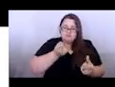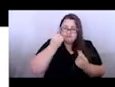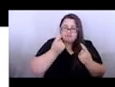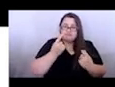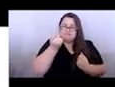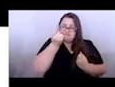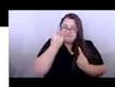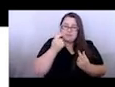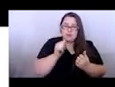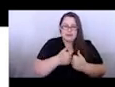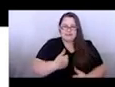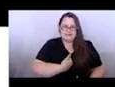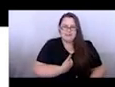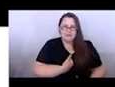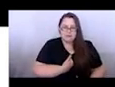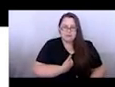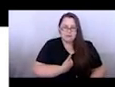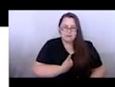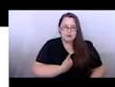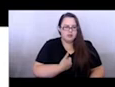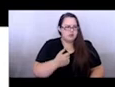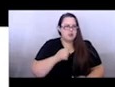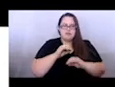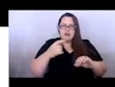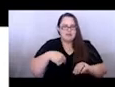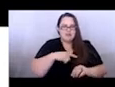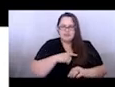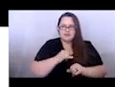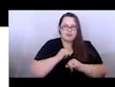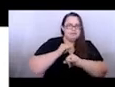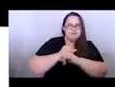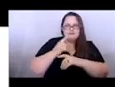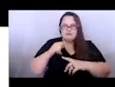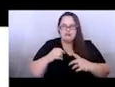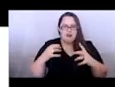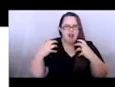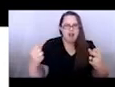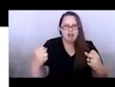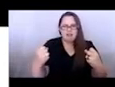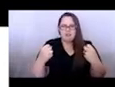None of us are immune to health issues, financial crises or a family member who has an addiction problem.